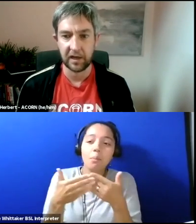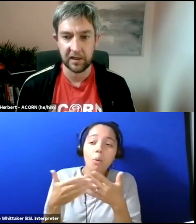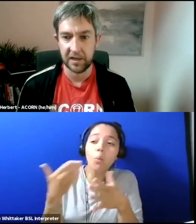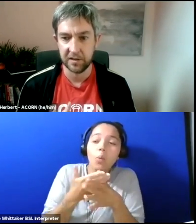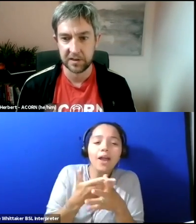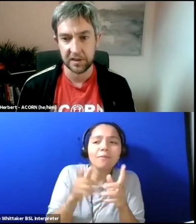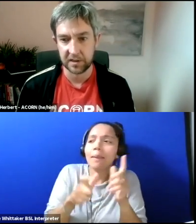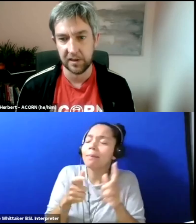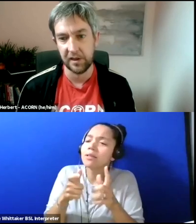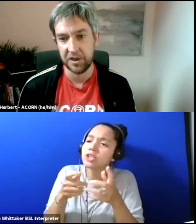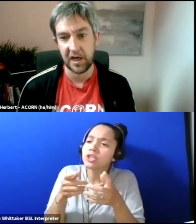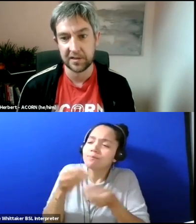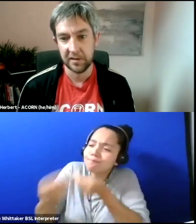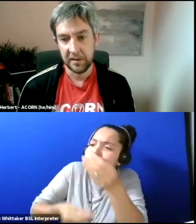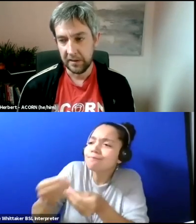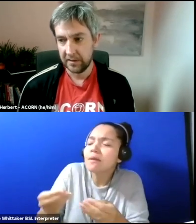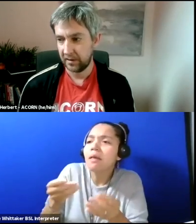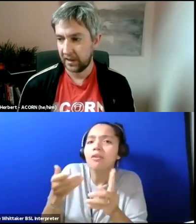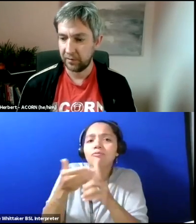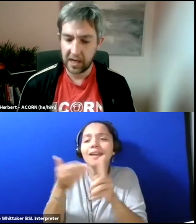more work to make people recognise those things that are shared.